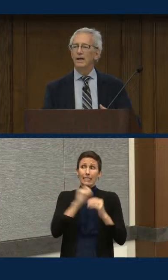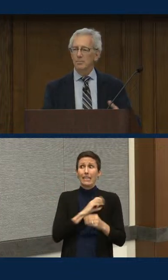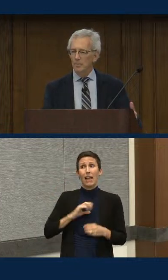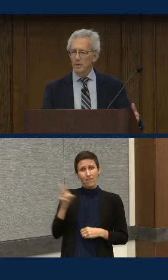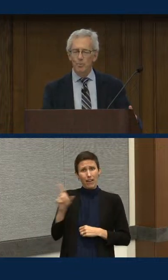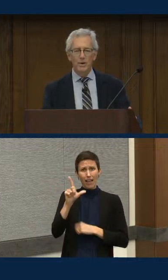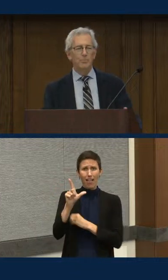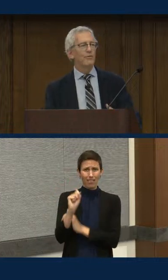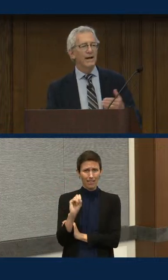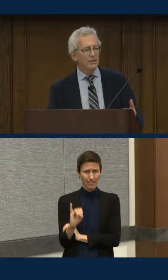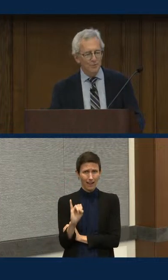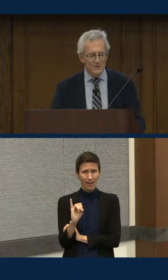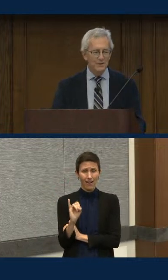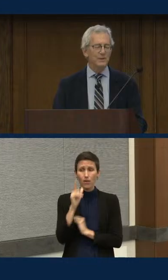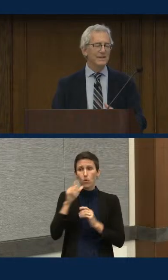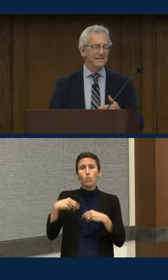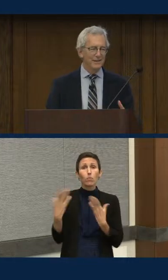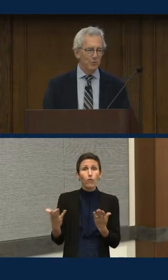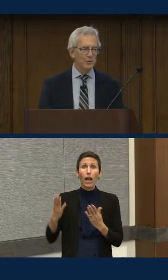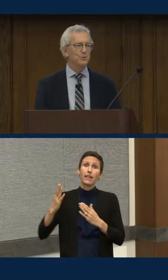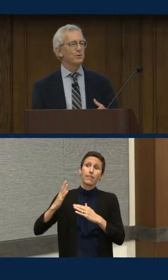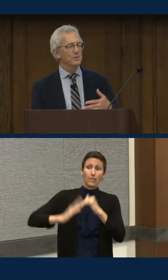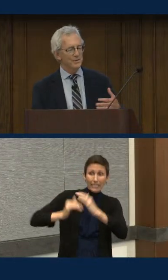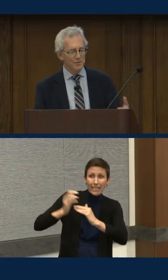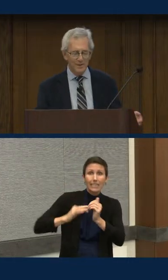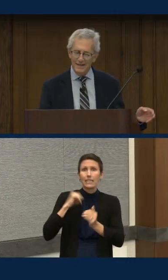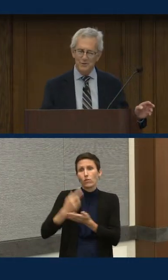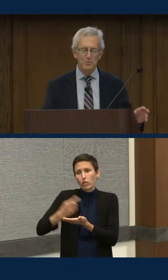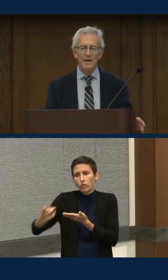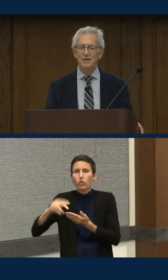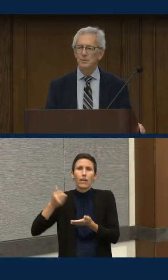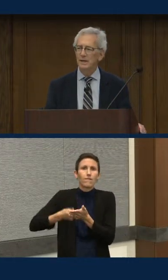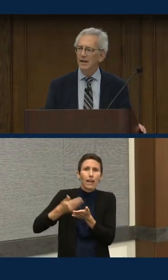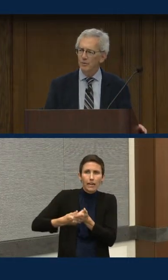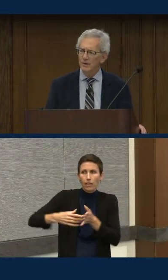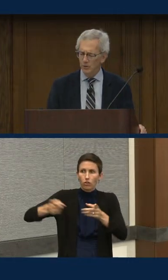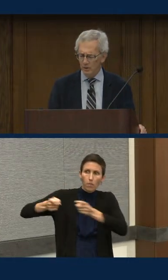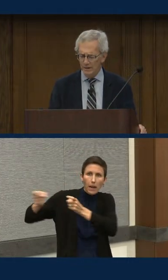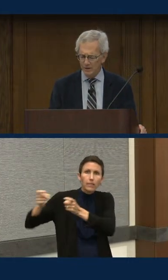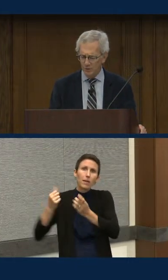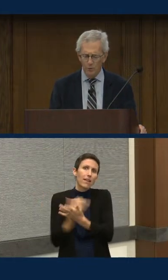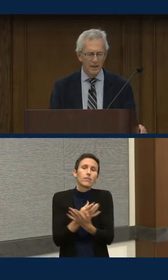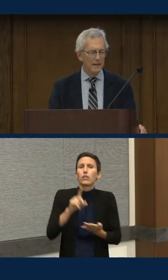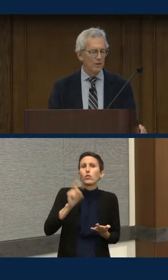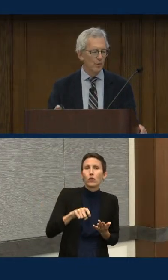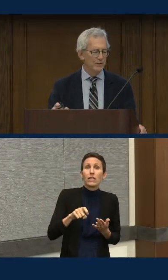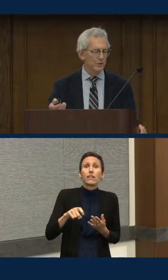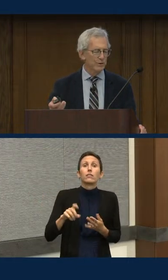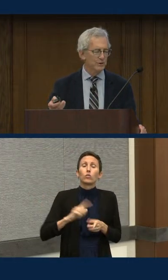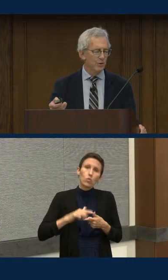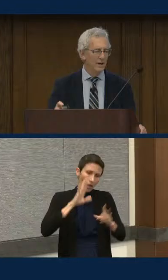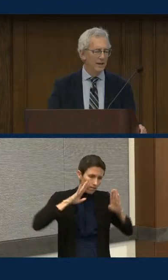facilities and the resources and the financial management and everything you need to do